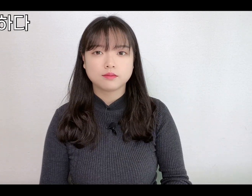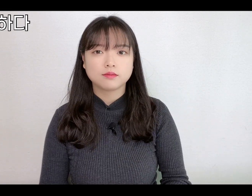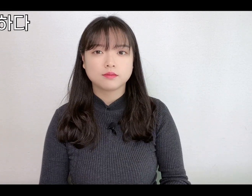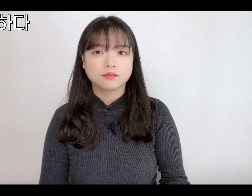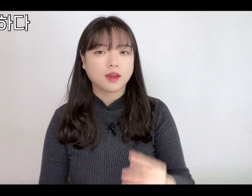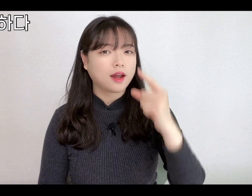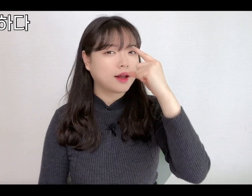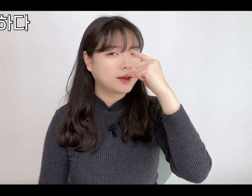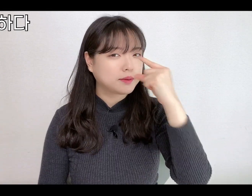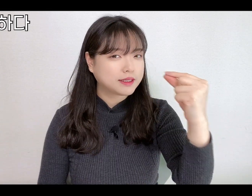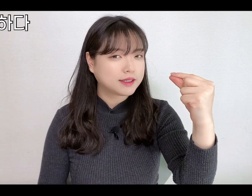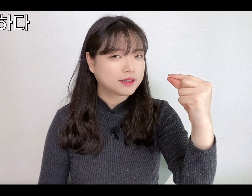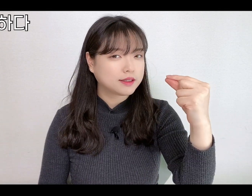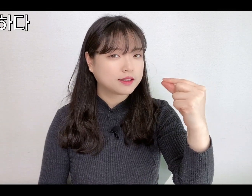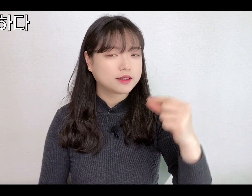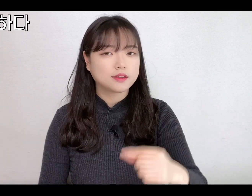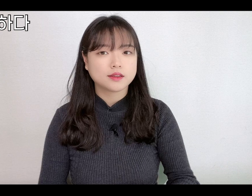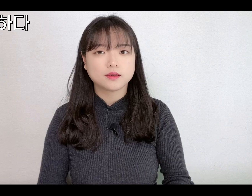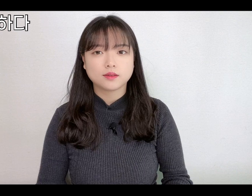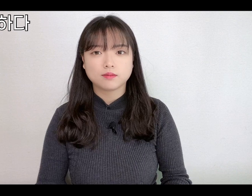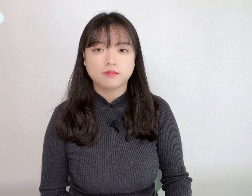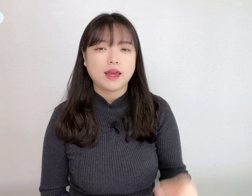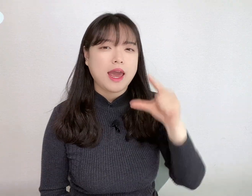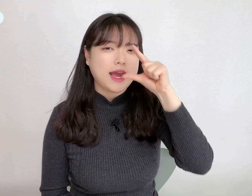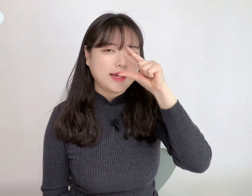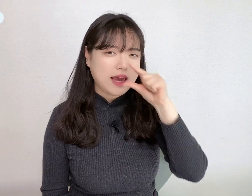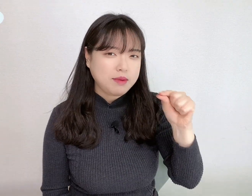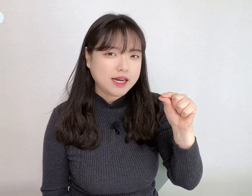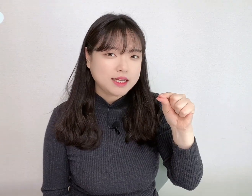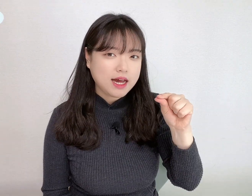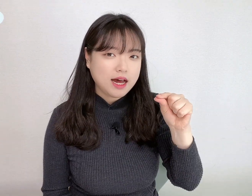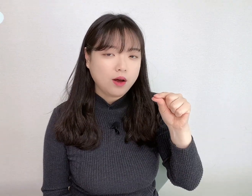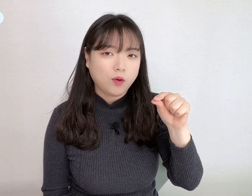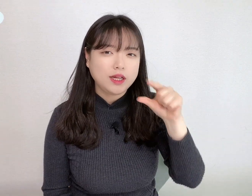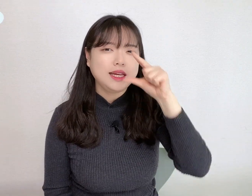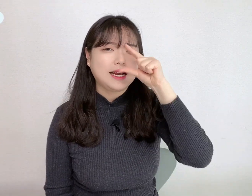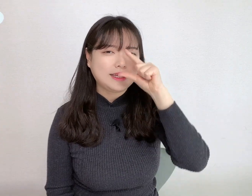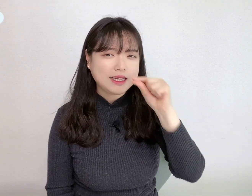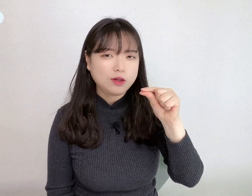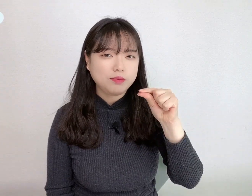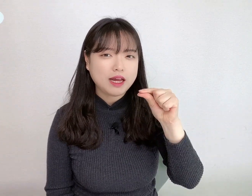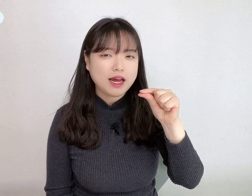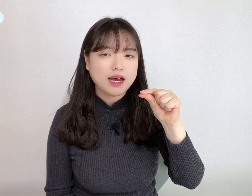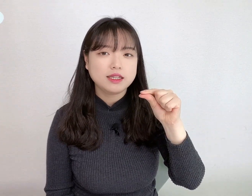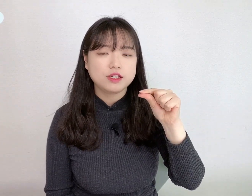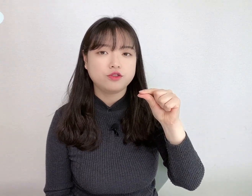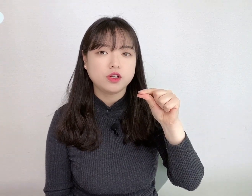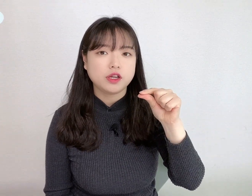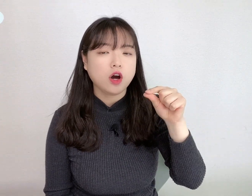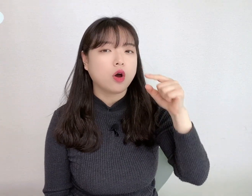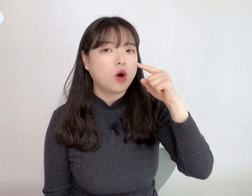This sign language, which is said to be sensitive or picky, will make the tip of the nose sharper.